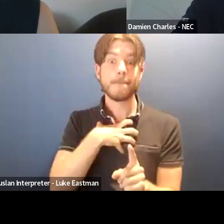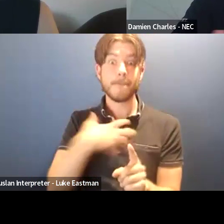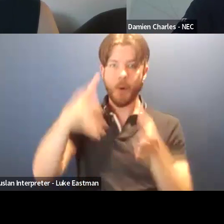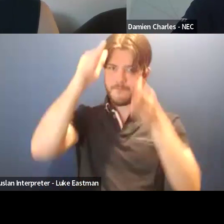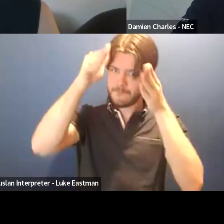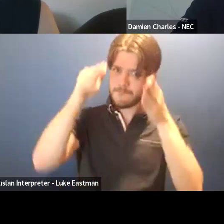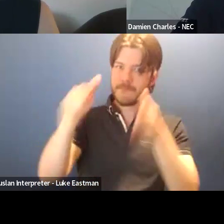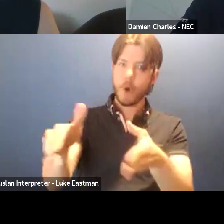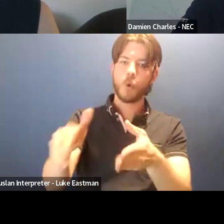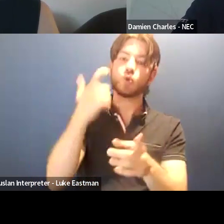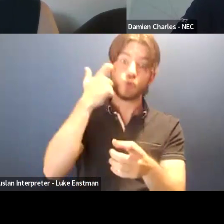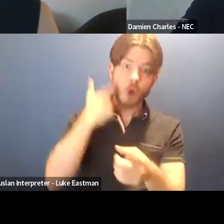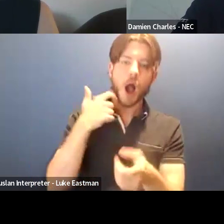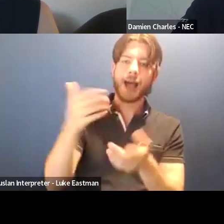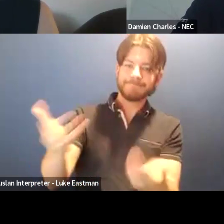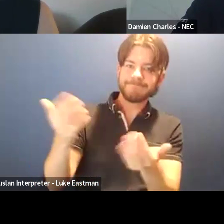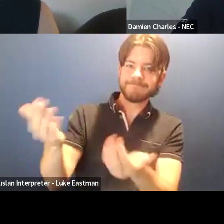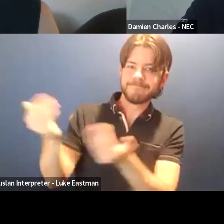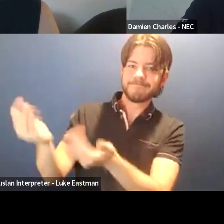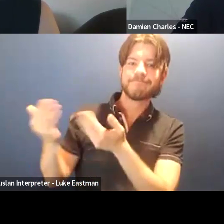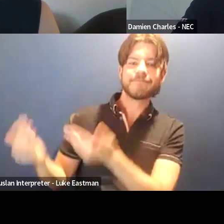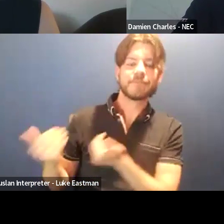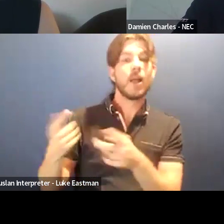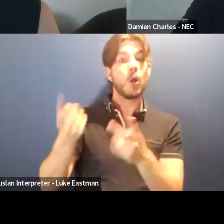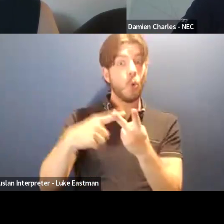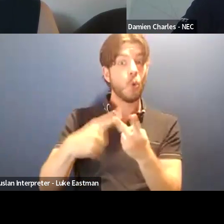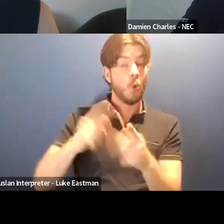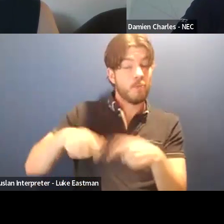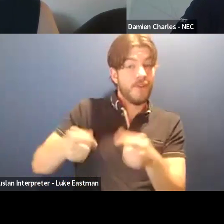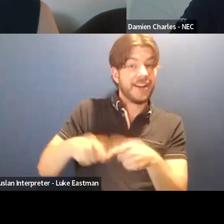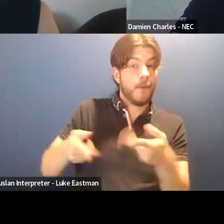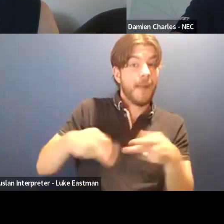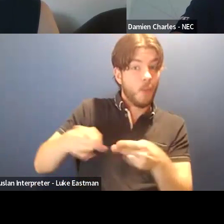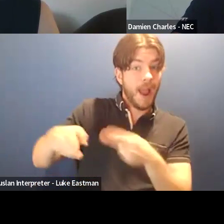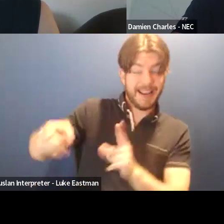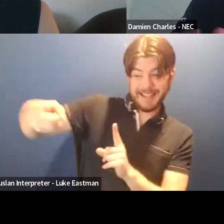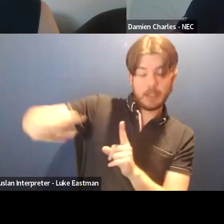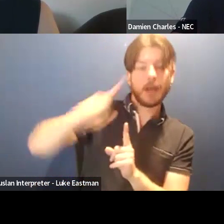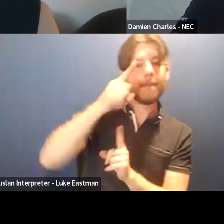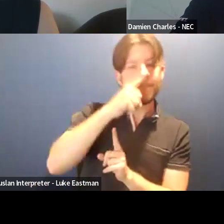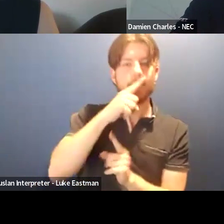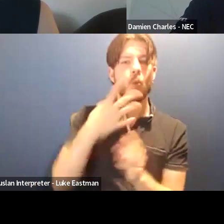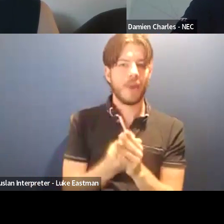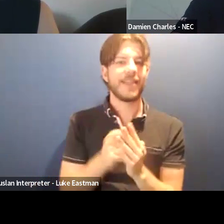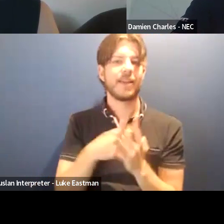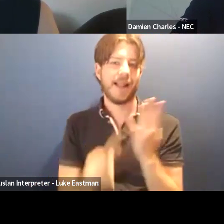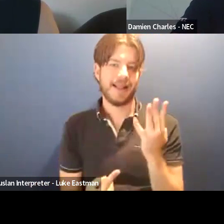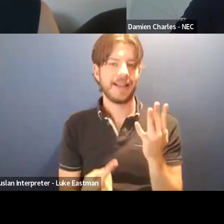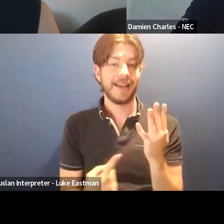trying to attract and provide different pathways for people with disabilities. You know we've learned